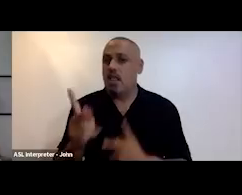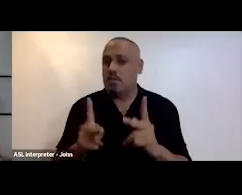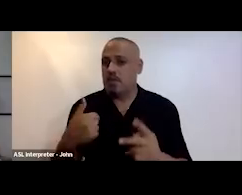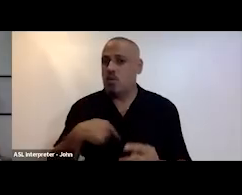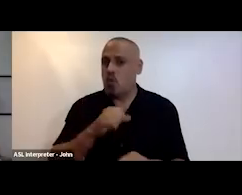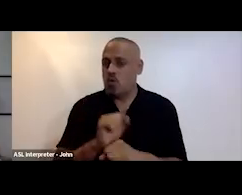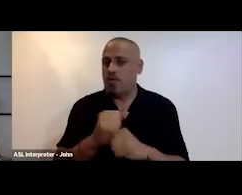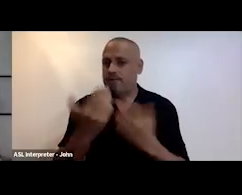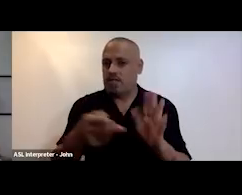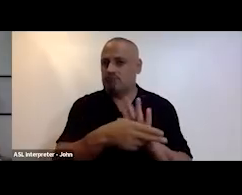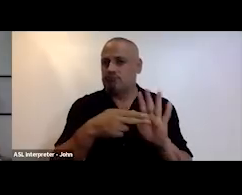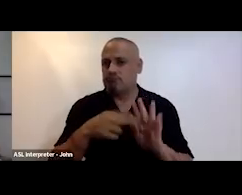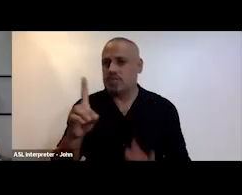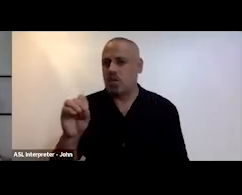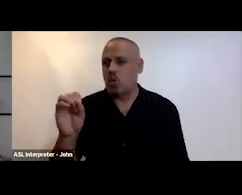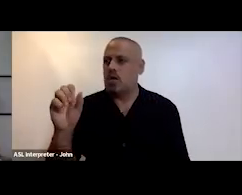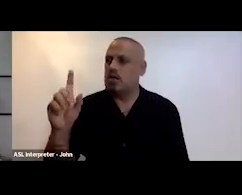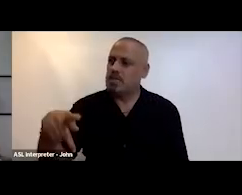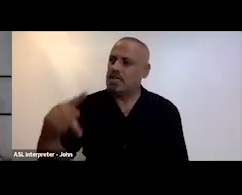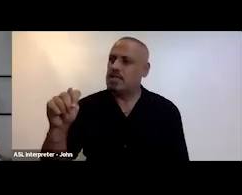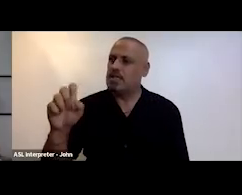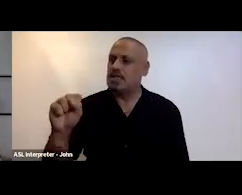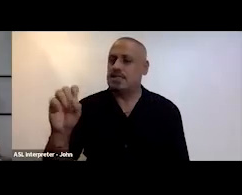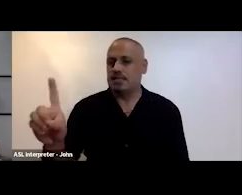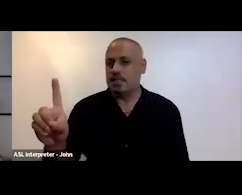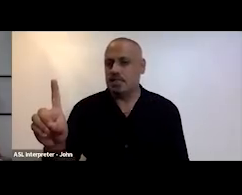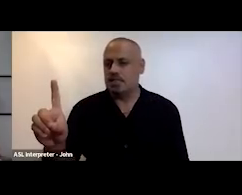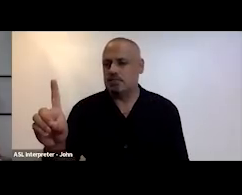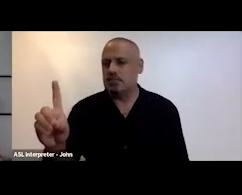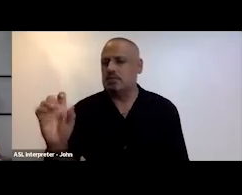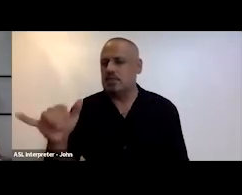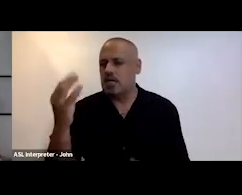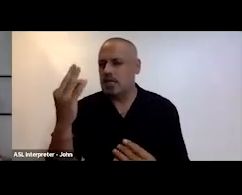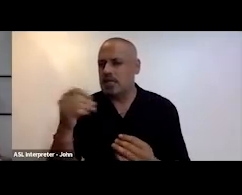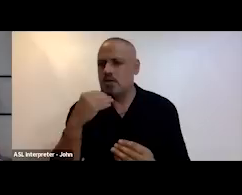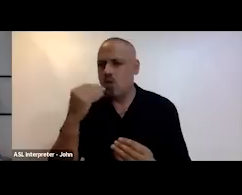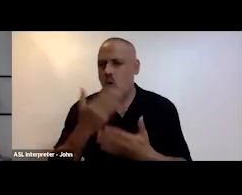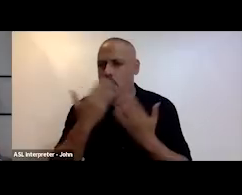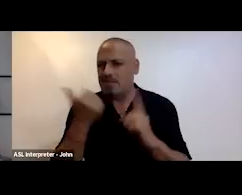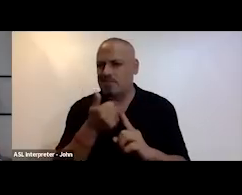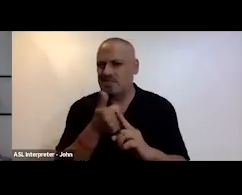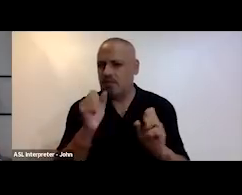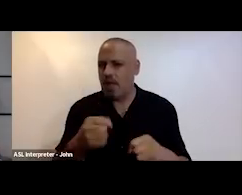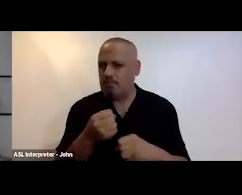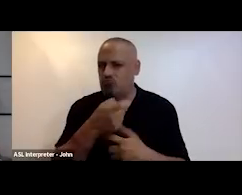are diagnosed with PTSD. And if you think about it, homelessness, in and of itself, can be a traumatic experience